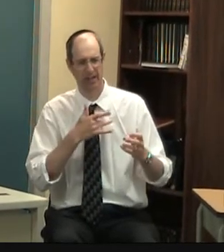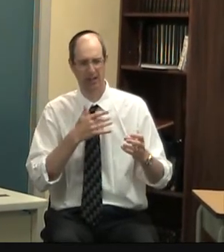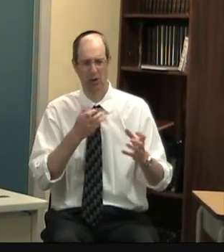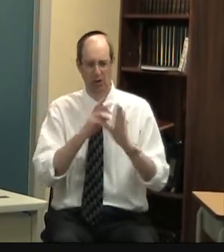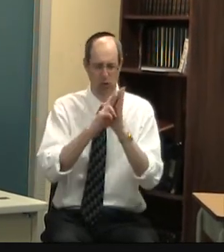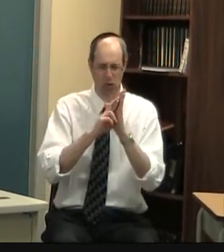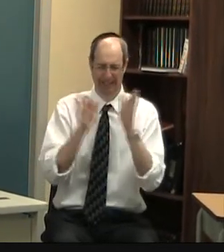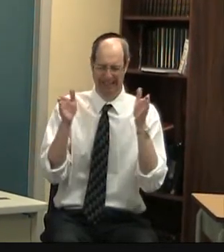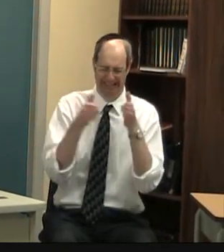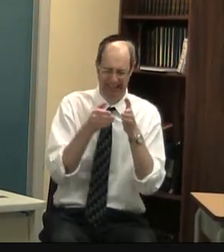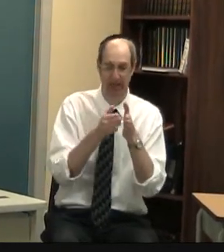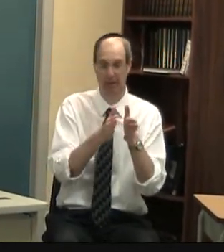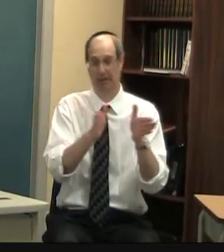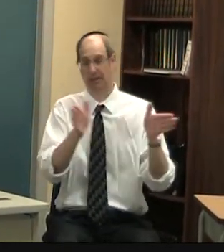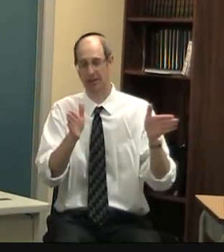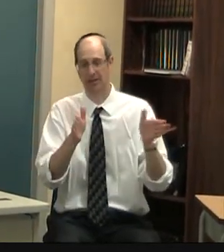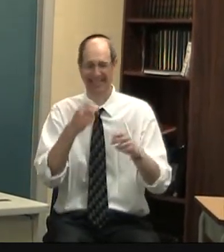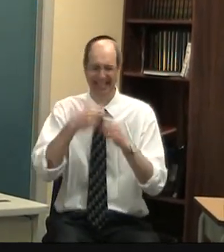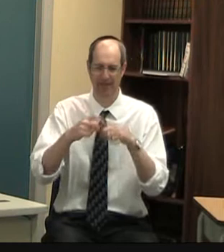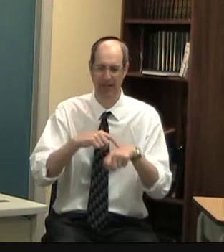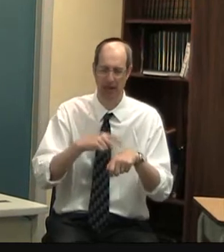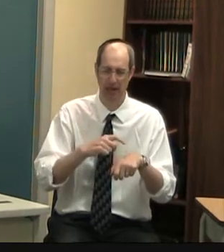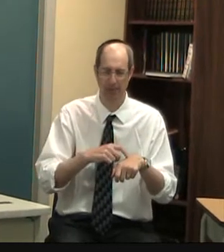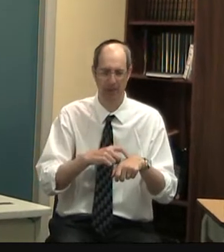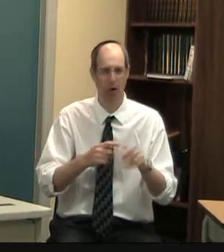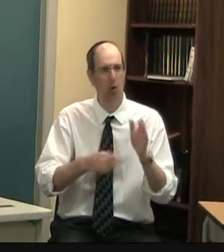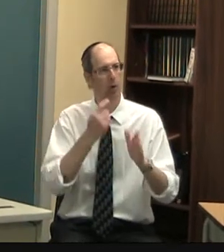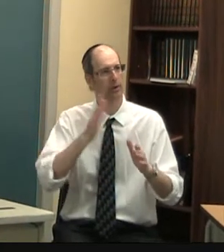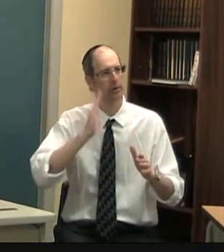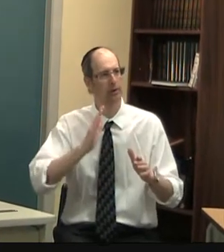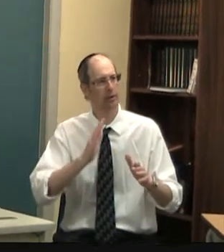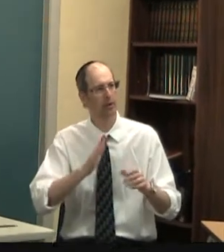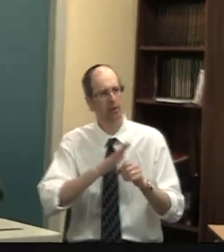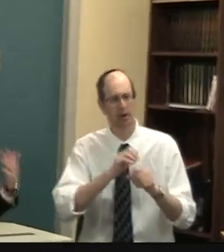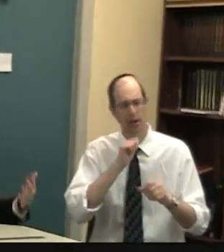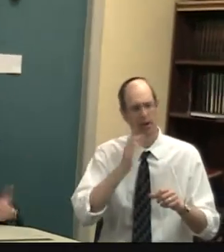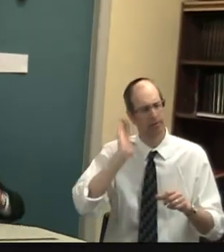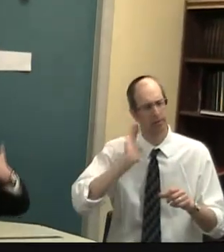Like this test of time and once upon a time and i think there was, so much pressure because i don't think young people